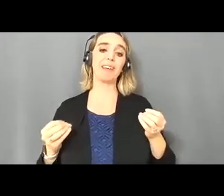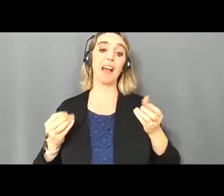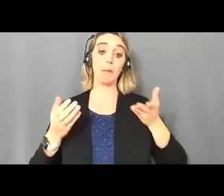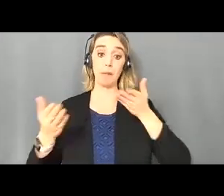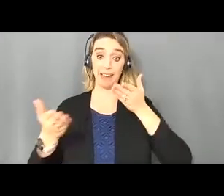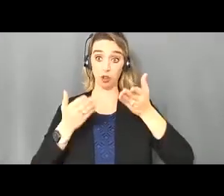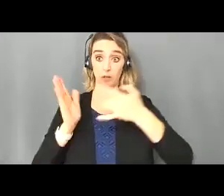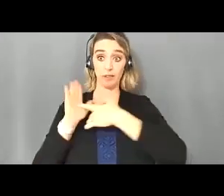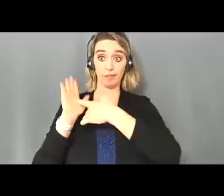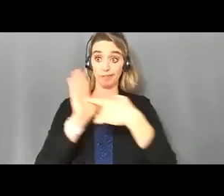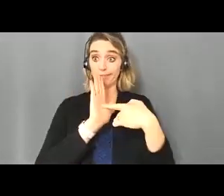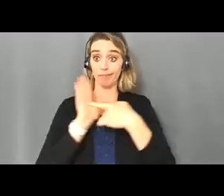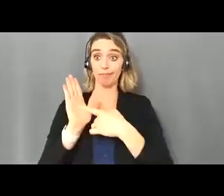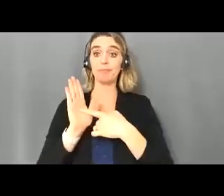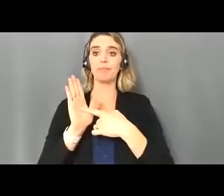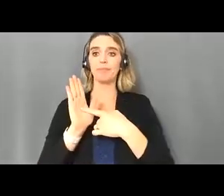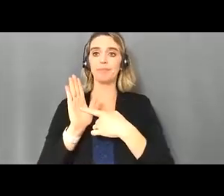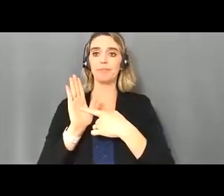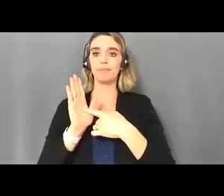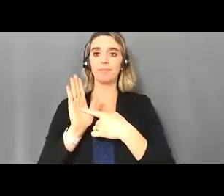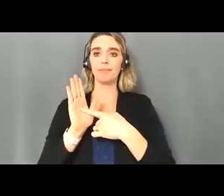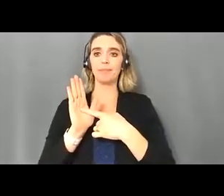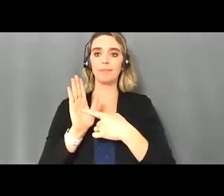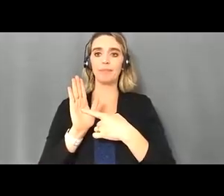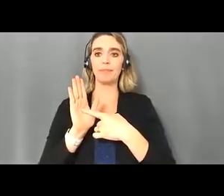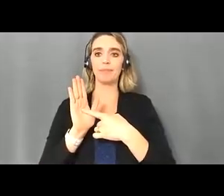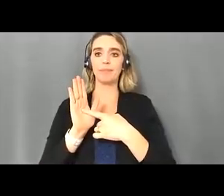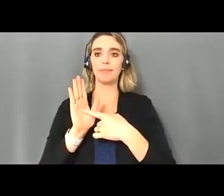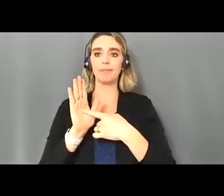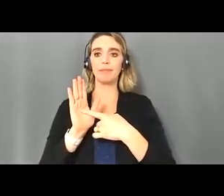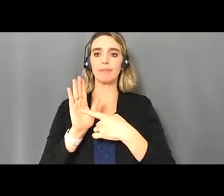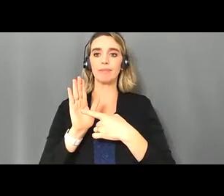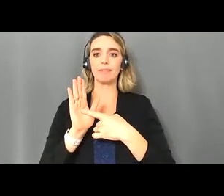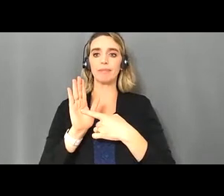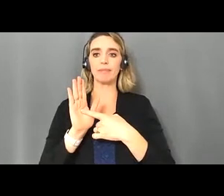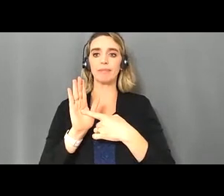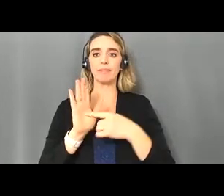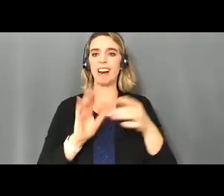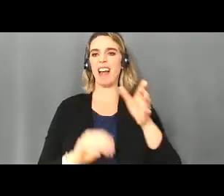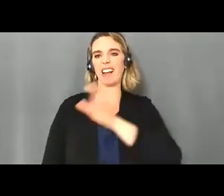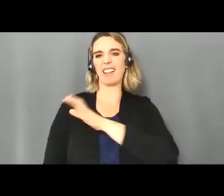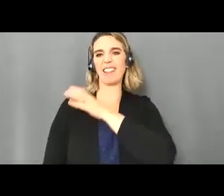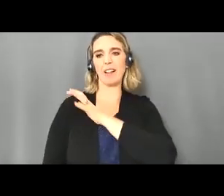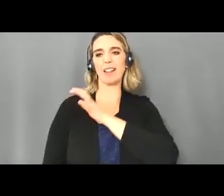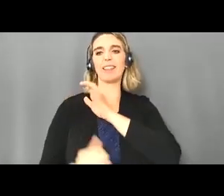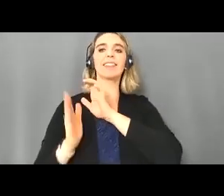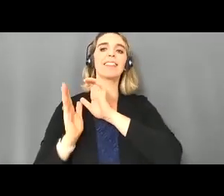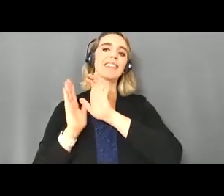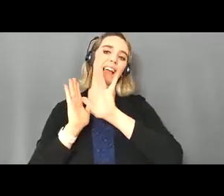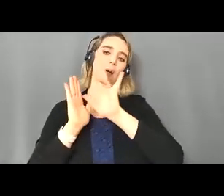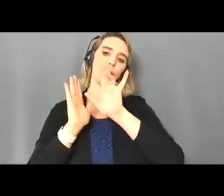so to really make it alive, is to share a a clinical example with you. Now, this isn't a COVID example,